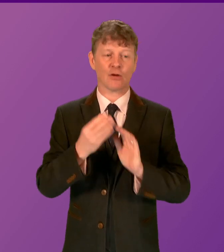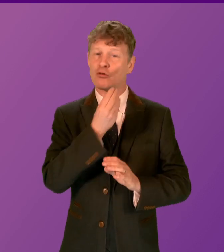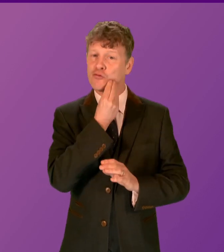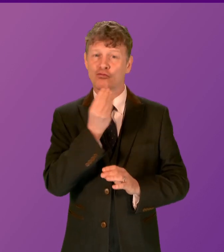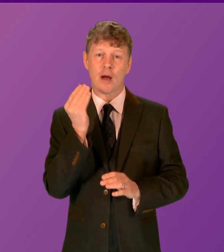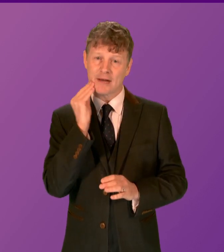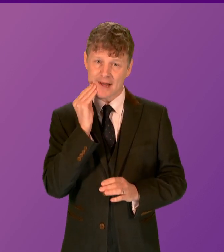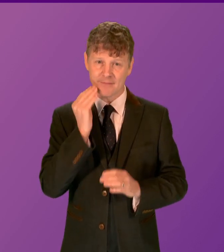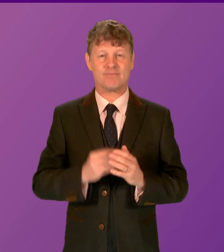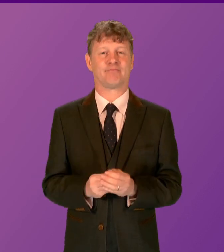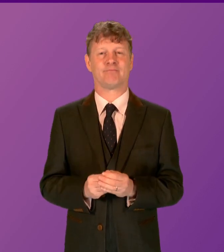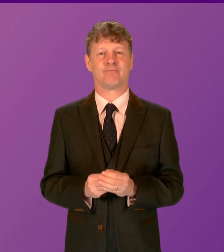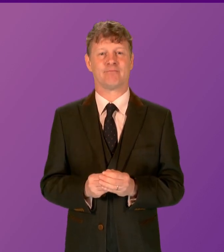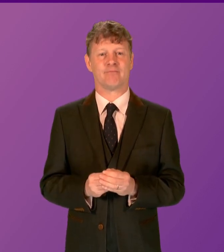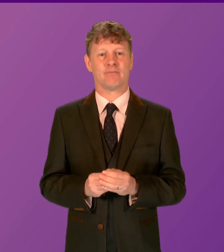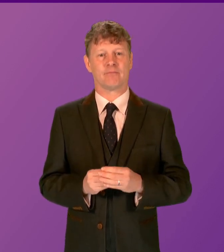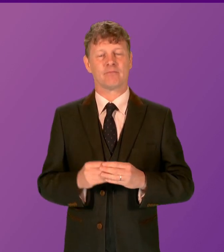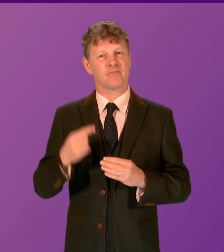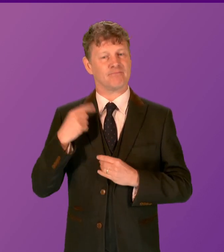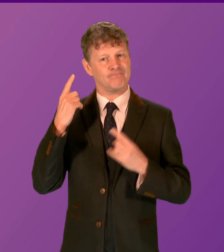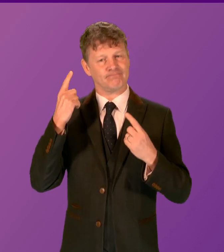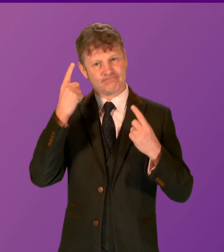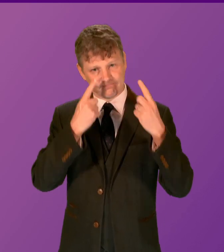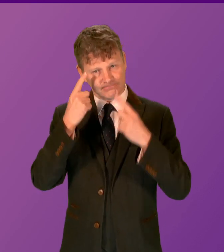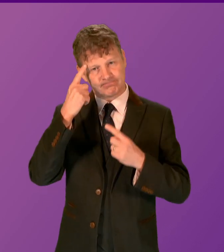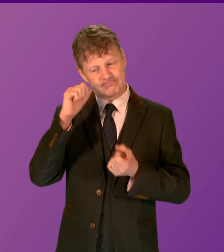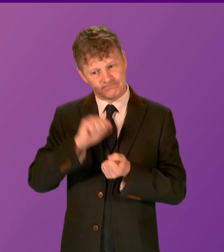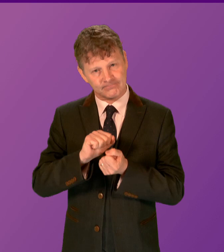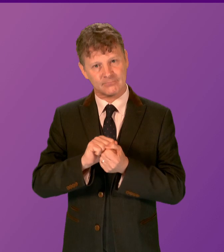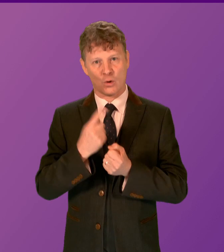However, my thoughts are often with those in Muslim communities who are fasting or cannot